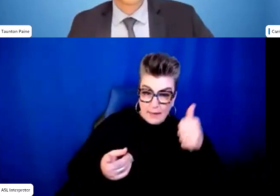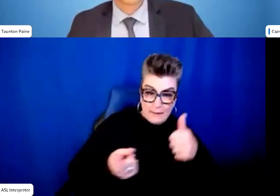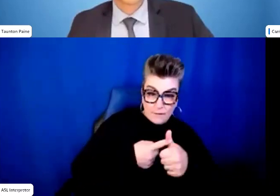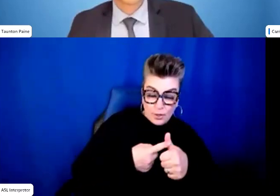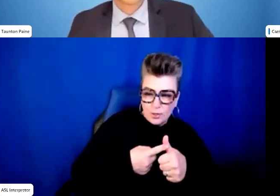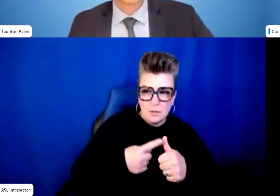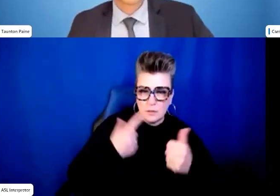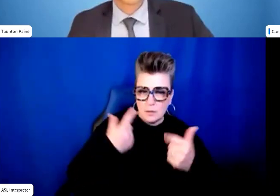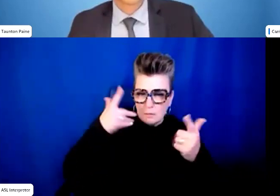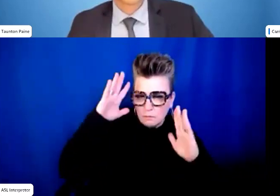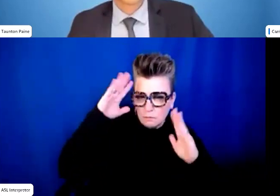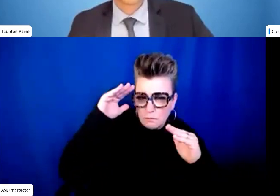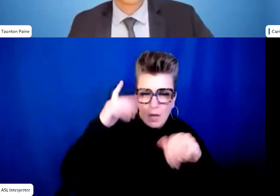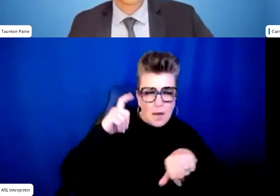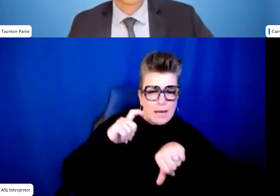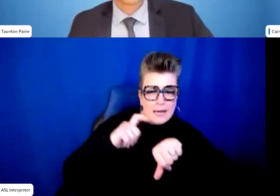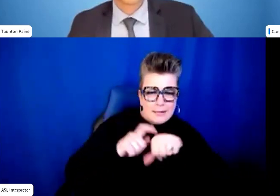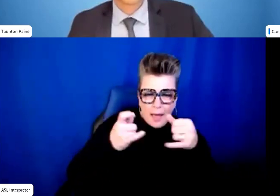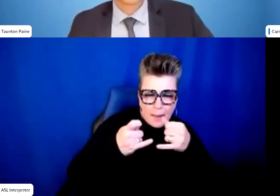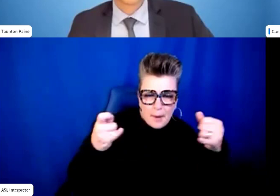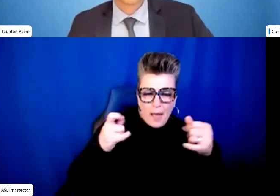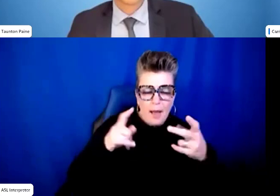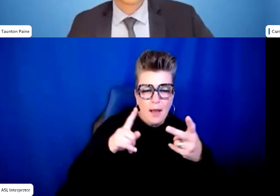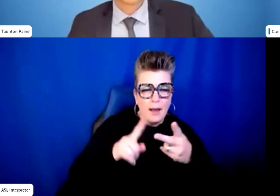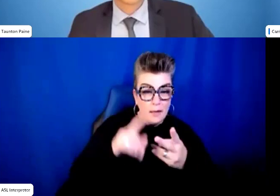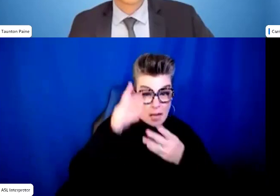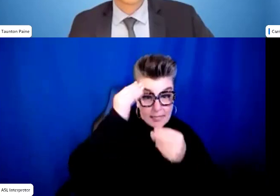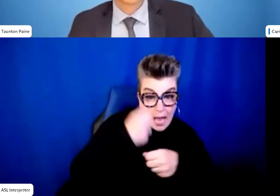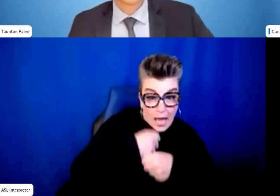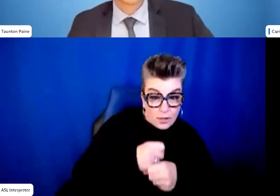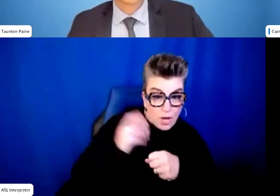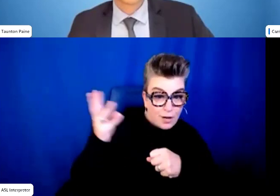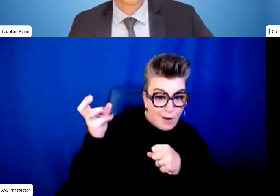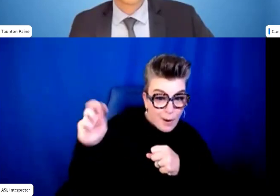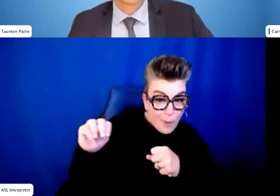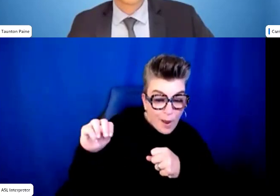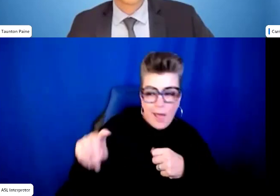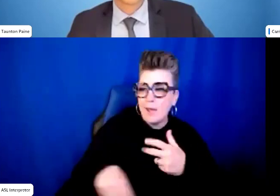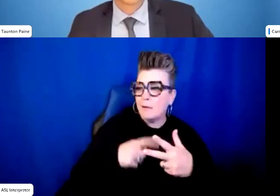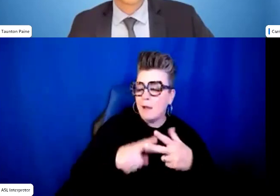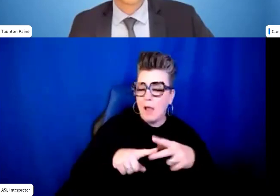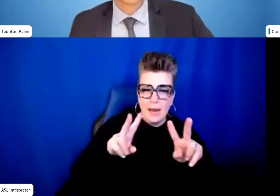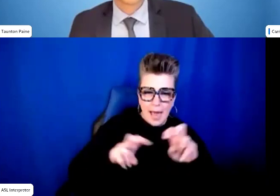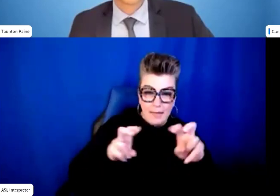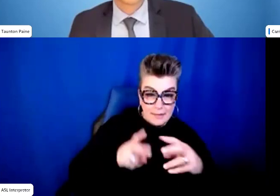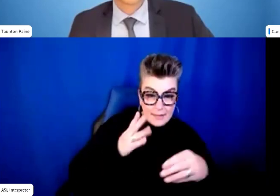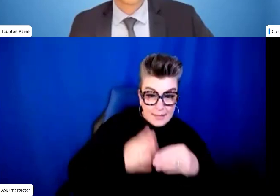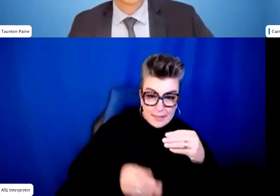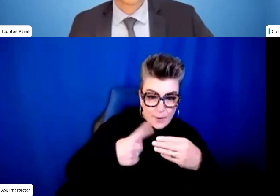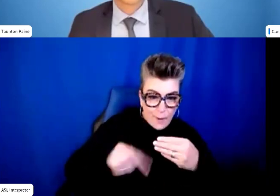for when your data will be generated when you expect to, you know, complete your analysis published ideally,